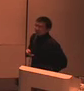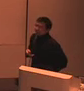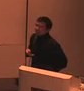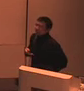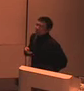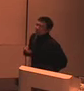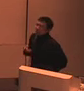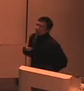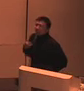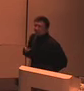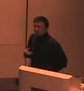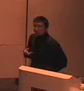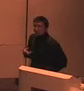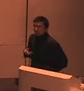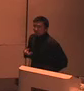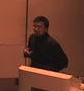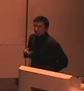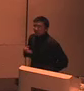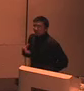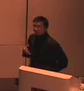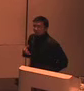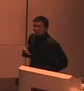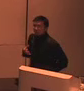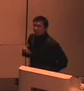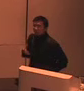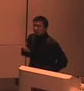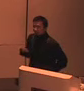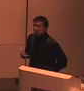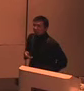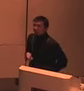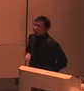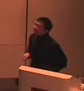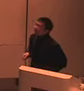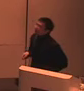and Taira Nishizawa, the brother of Nishizawa.